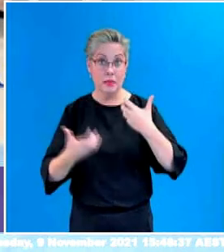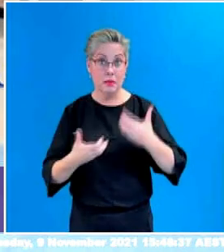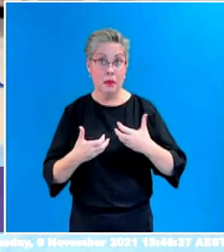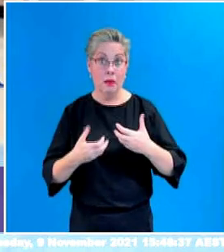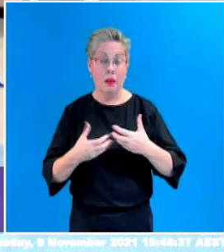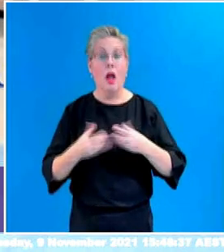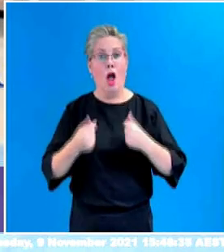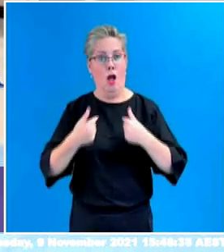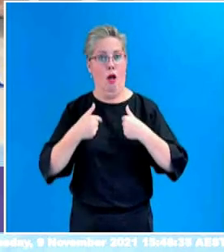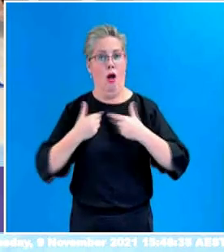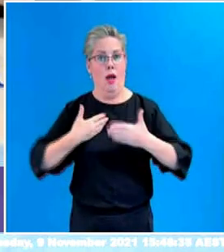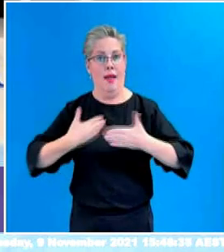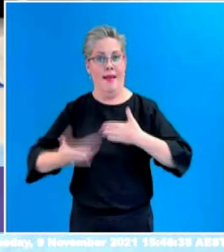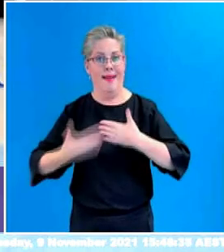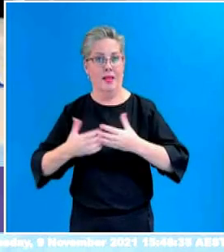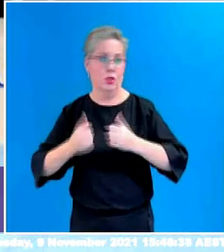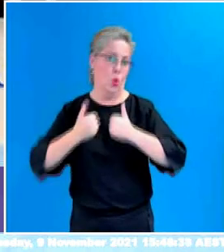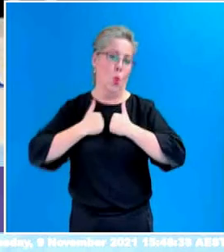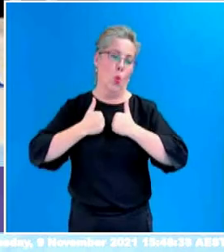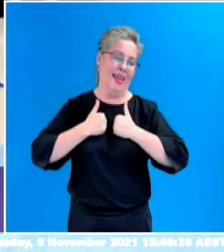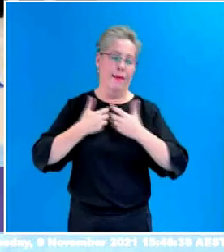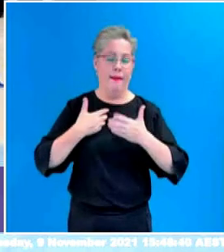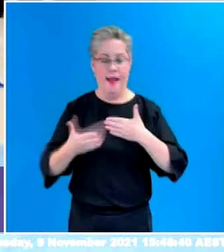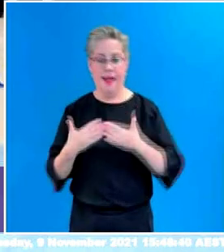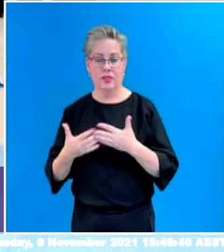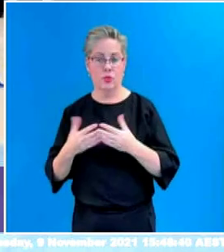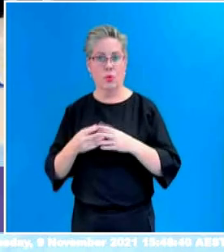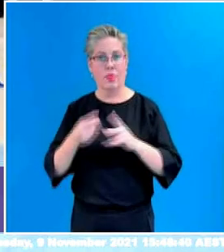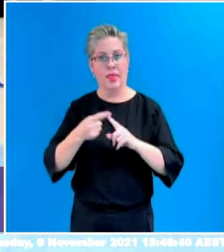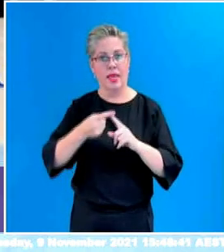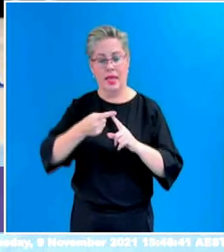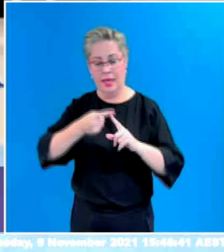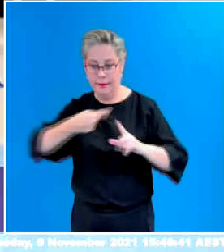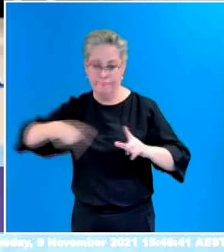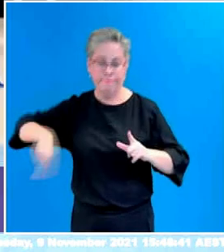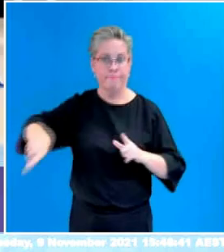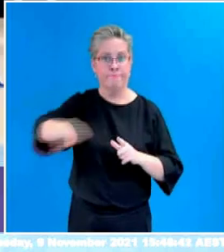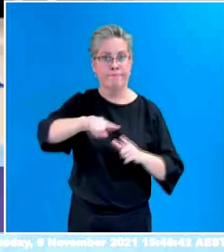with the Convention. So that's what we see as our part of the focal point role.